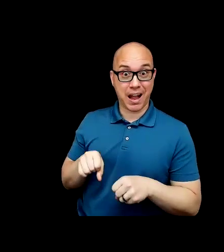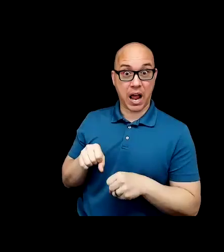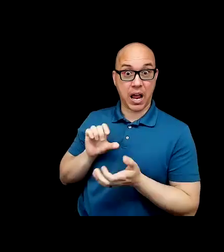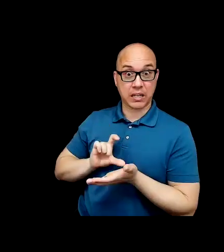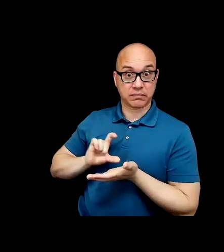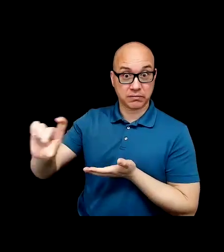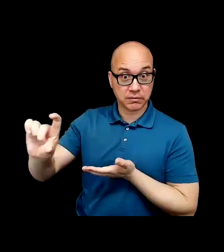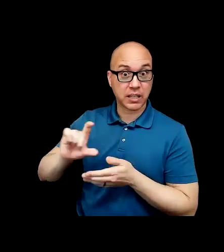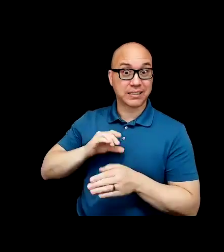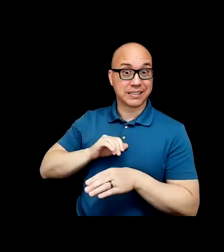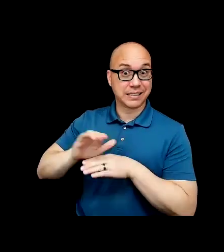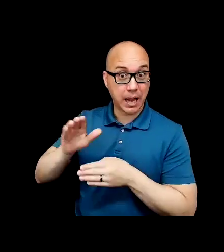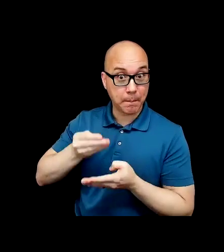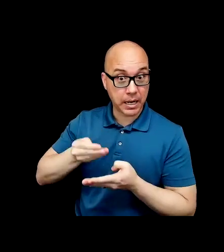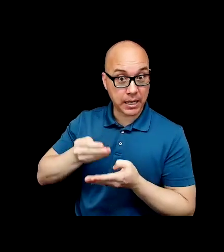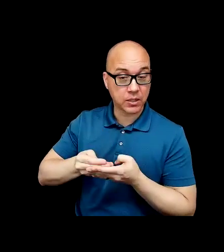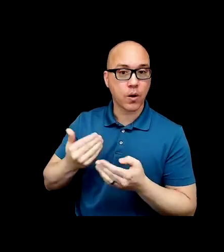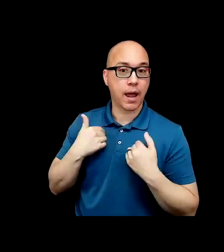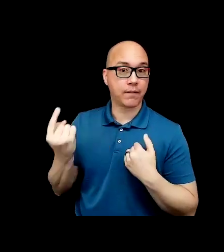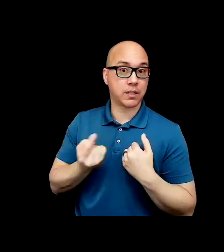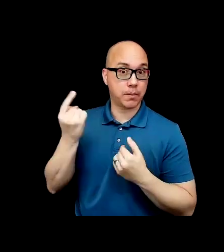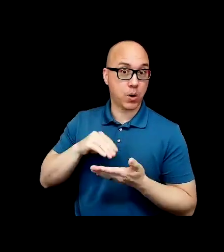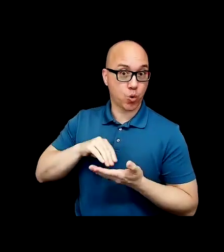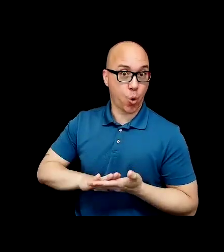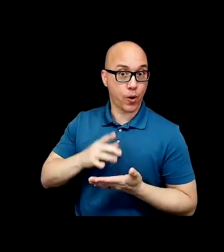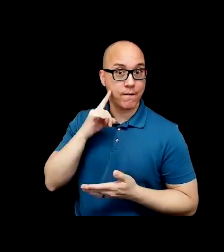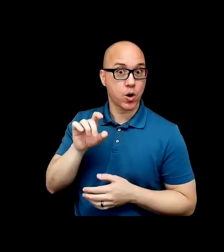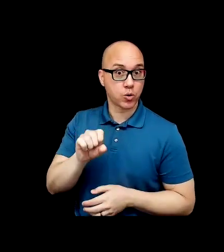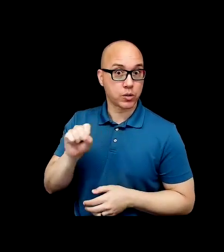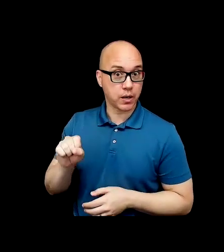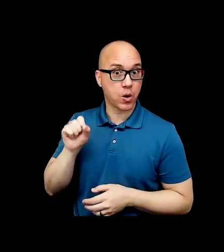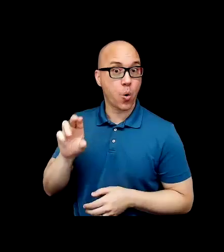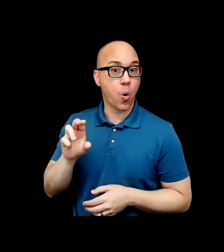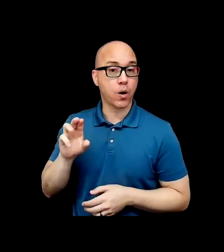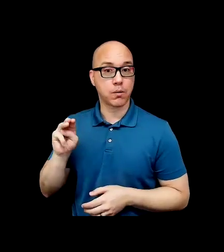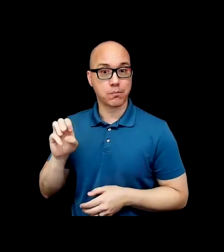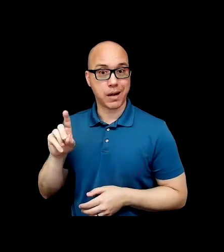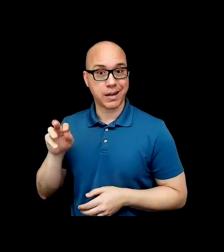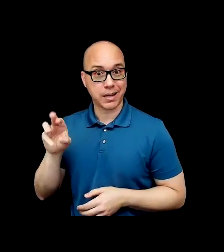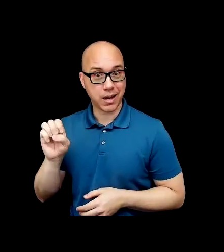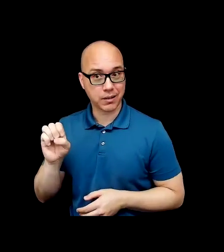for Social Security and Medicare? The answer is no. You cannot make voluntary payments to Social